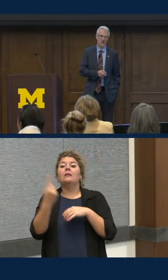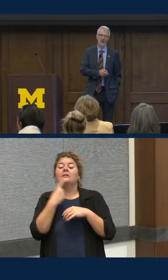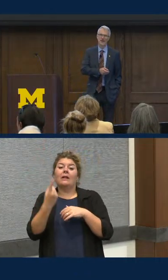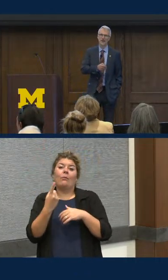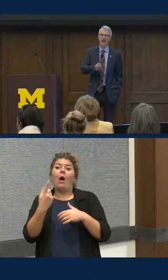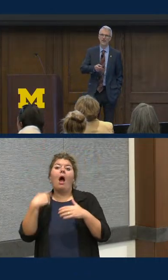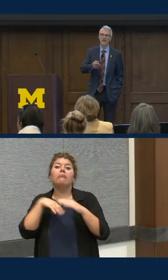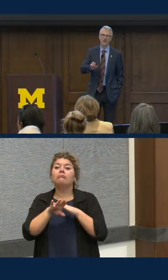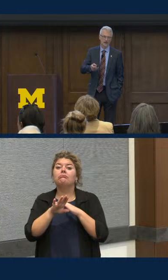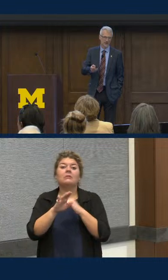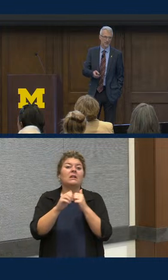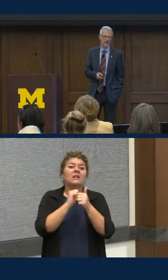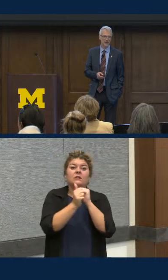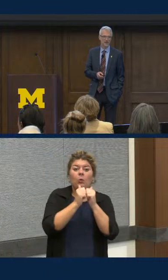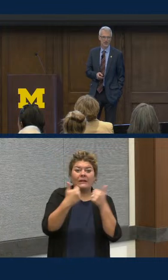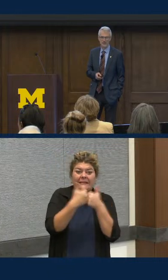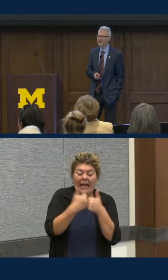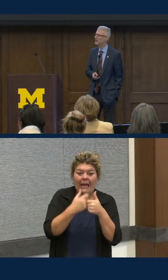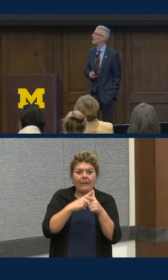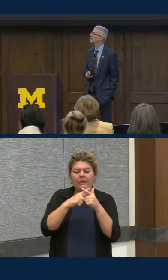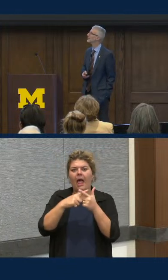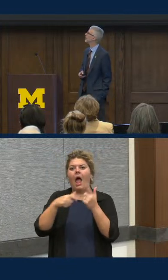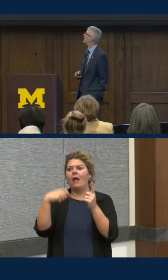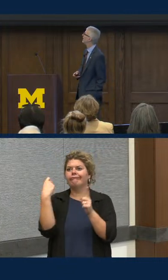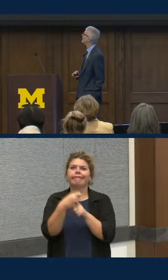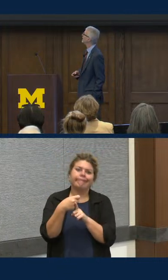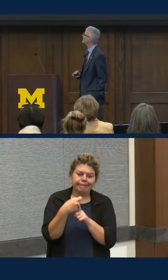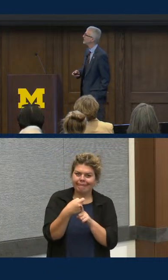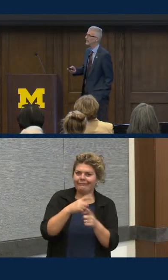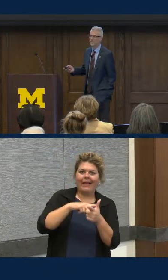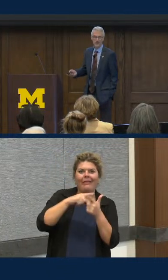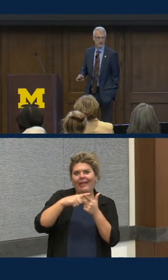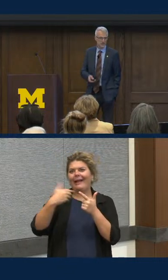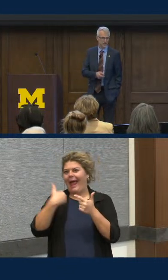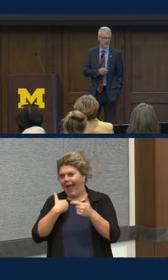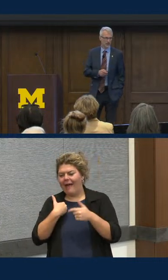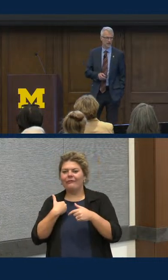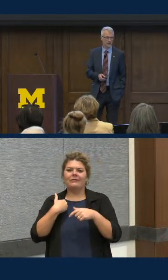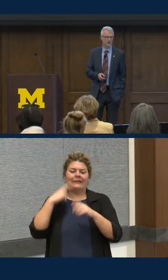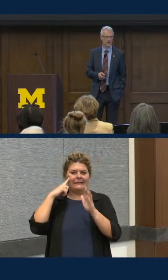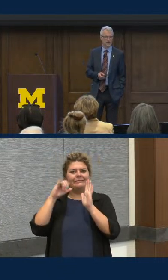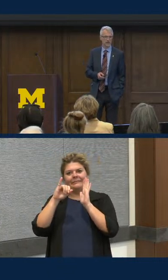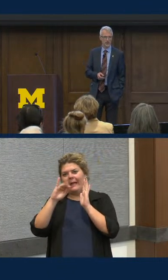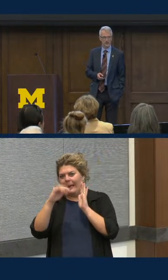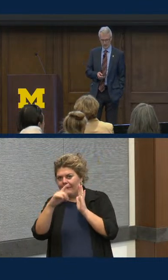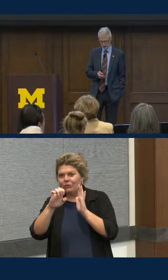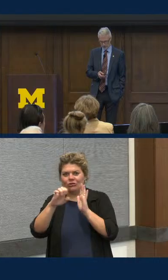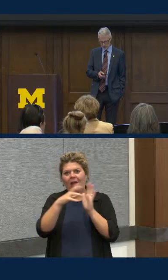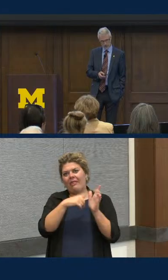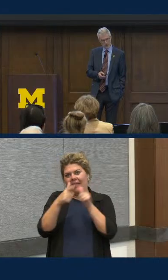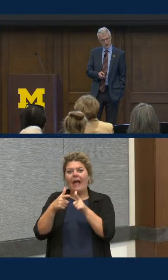in a sports activity and various medical images along the way leading to diagnosis and